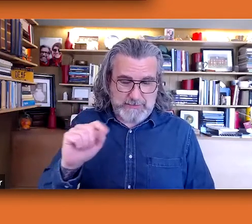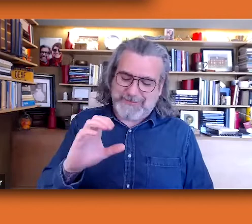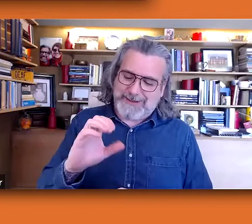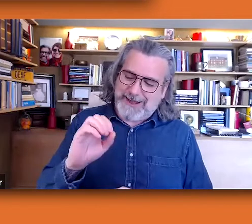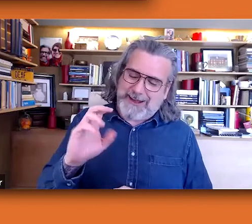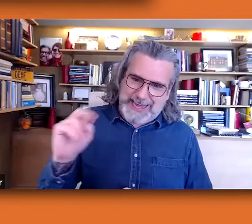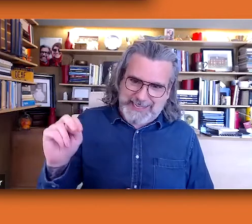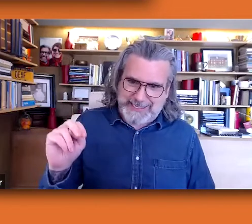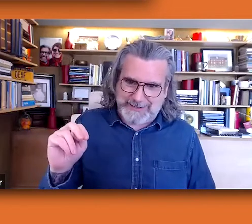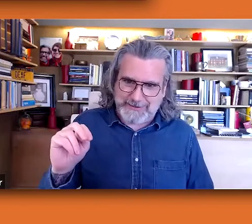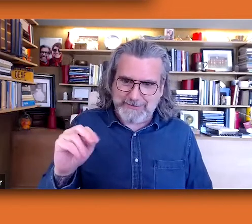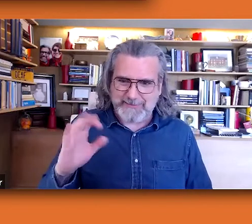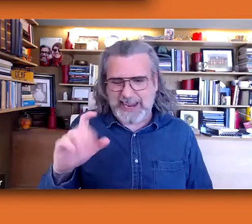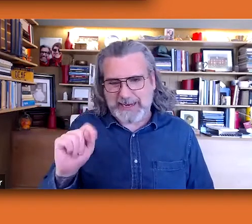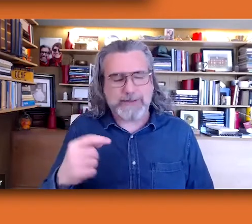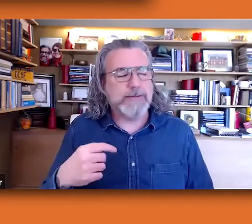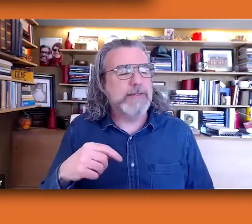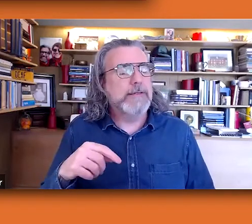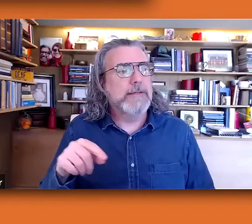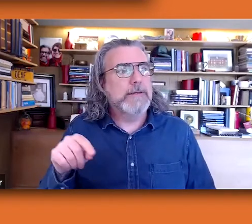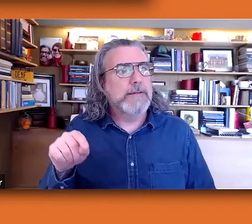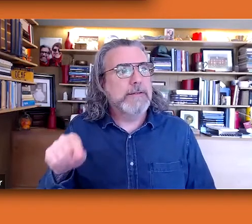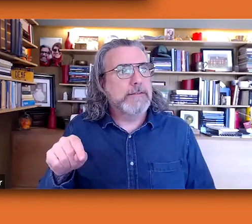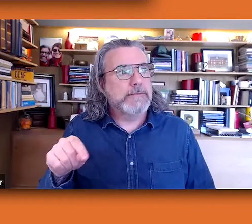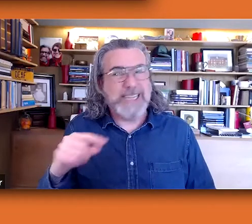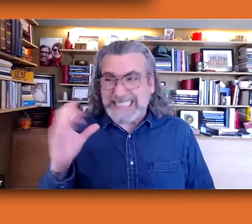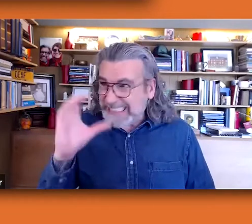I was in Connecticut at the time.